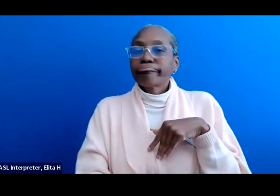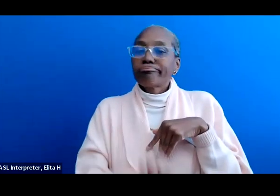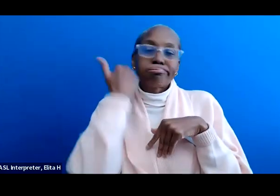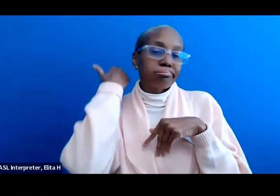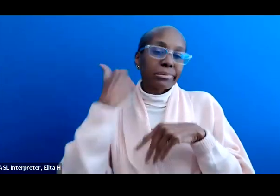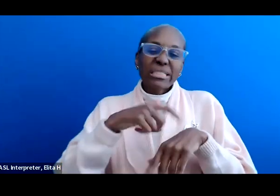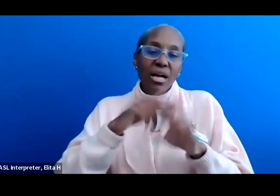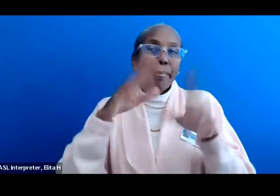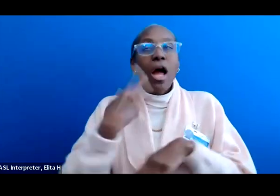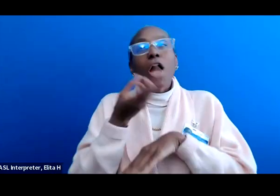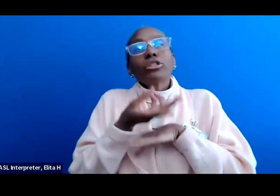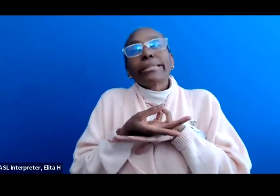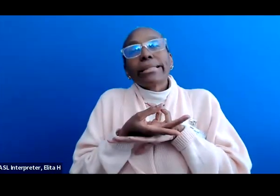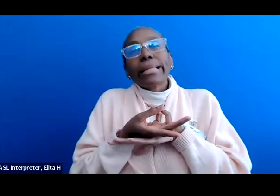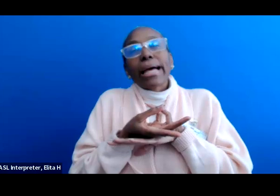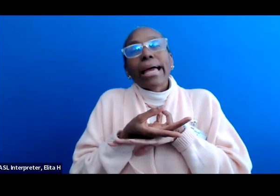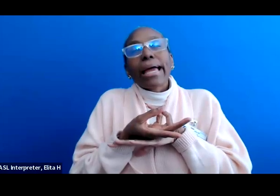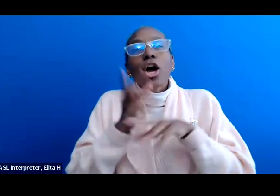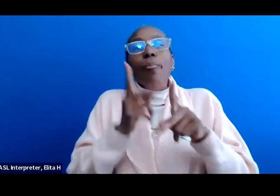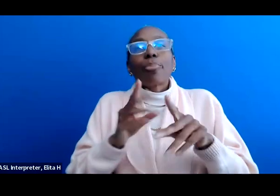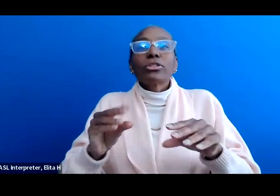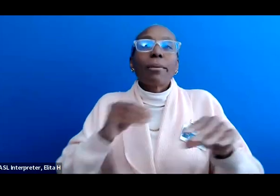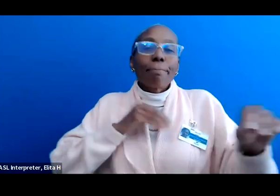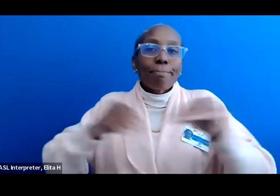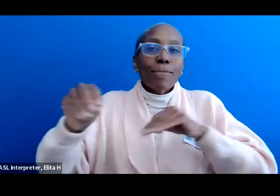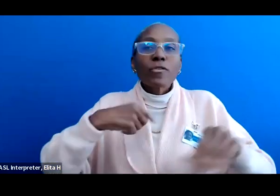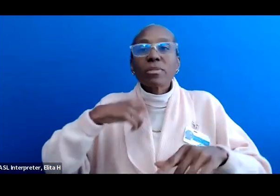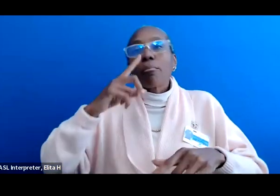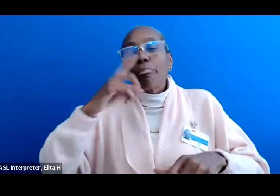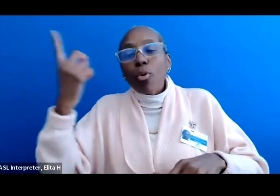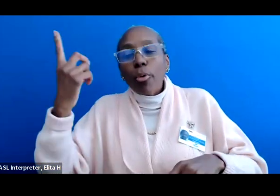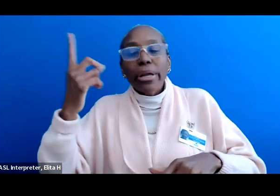I just lay here while somebody moves me. It's boring. I'm not going to do this anymore.”